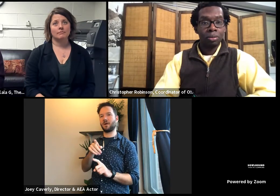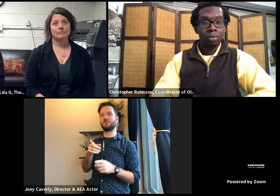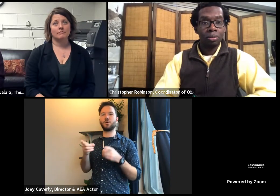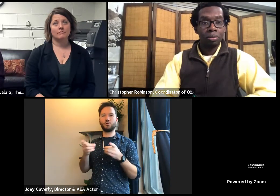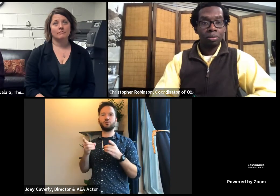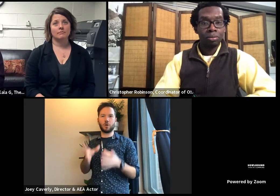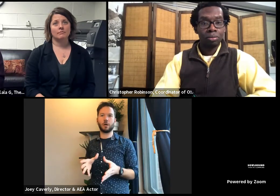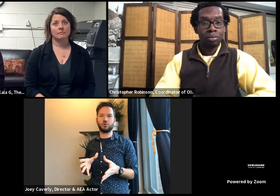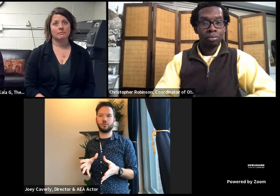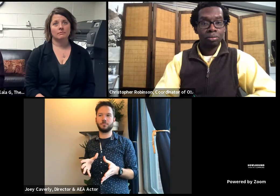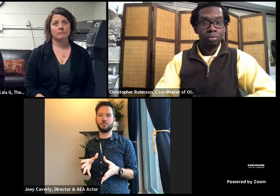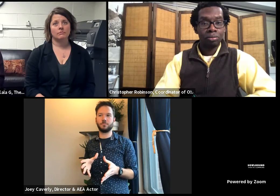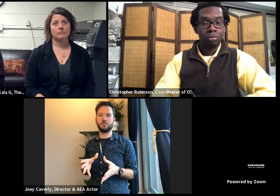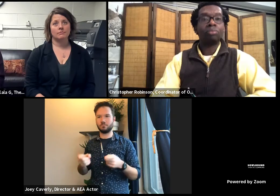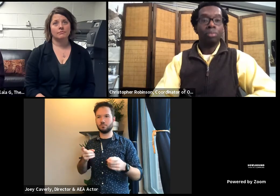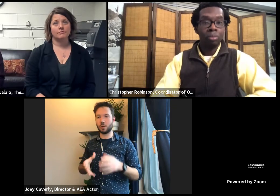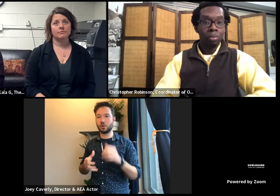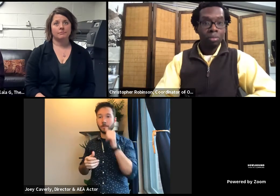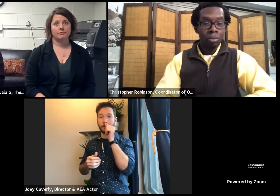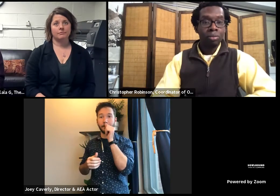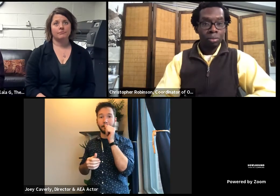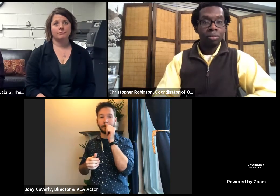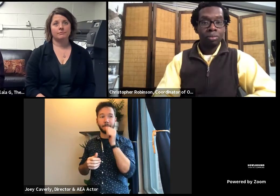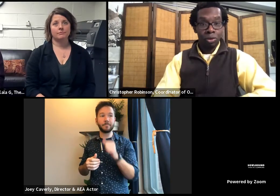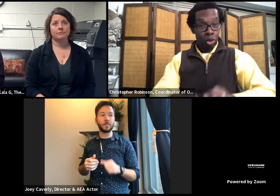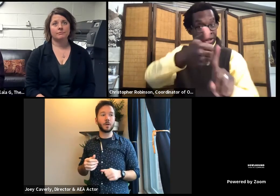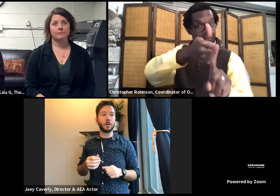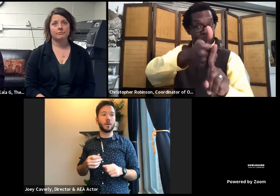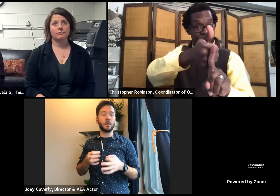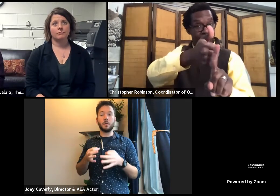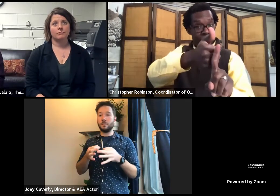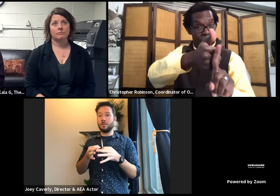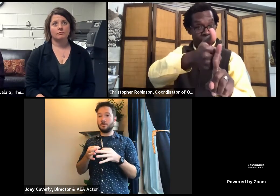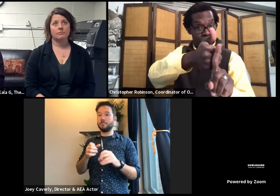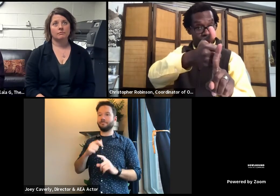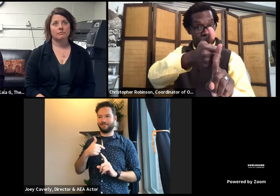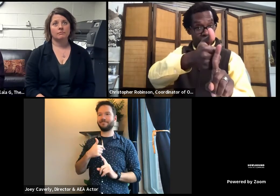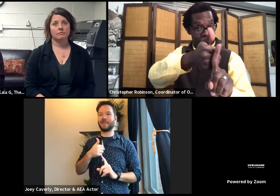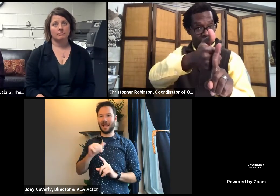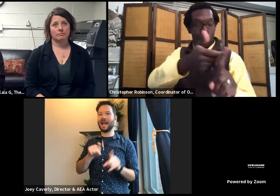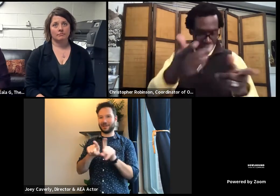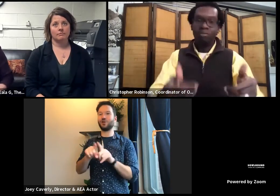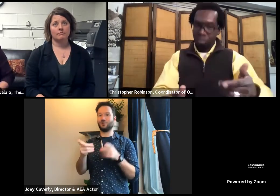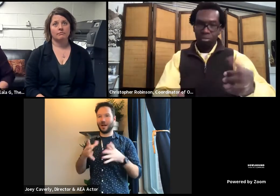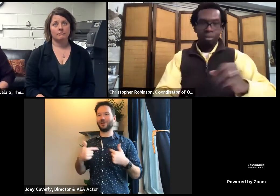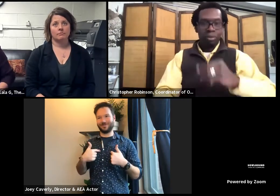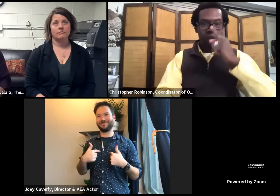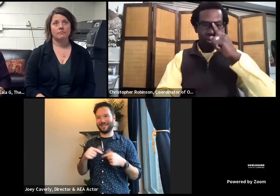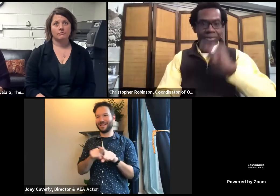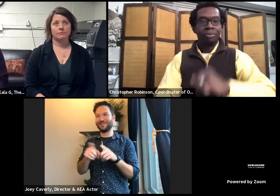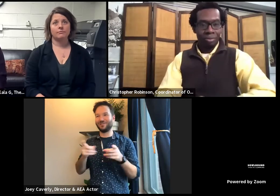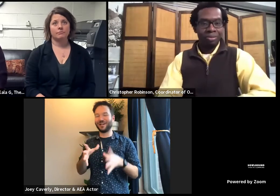I'll use this moment to speak from the perspective of a director. And you, yourself, are a director, isn't that true? Yes.